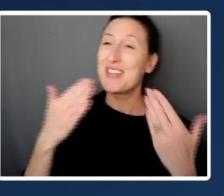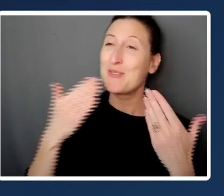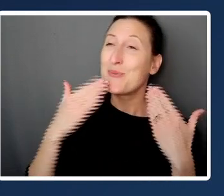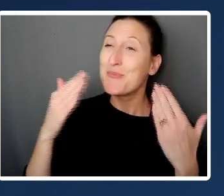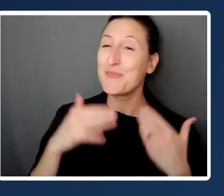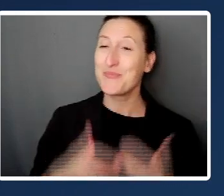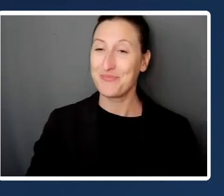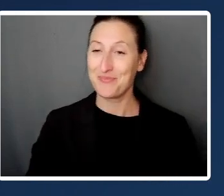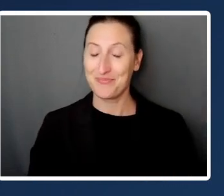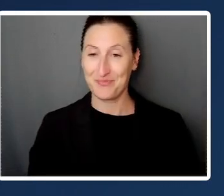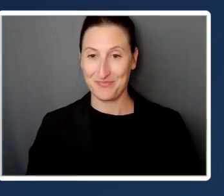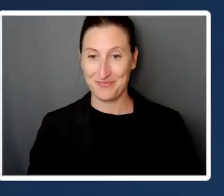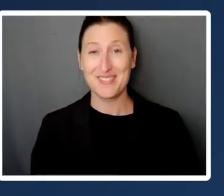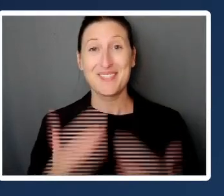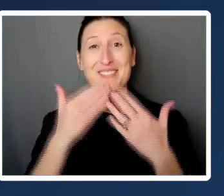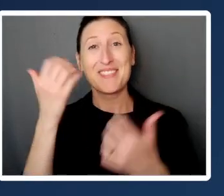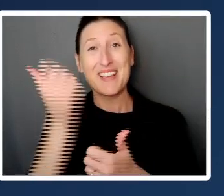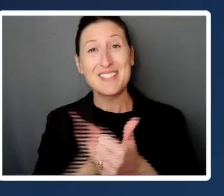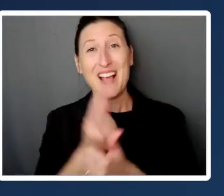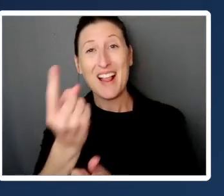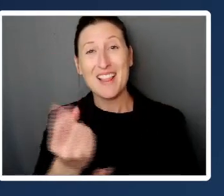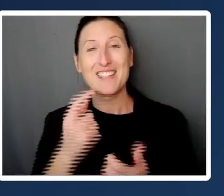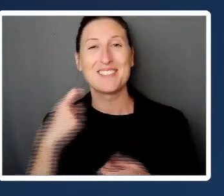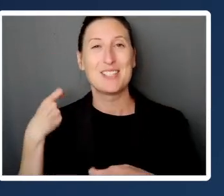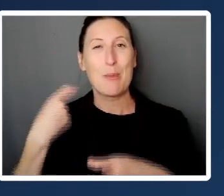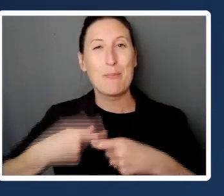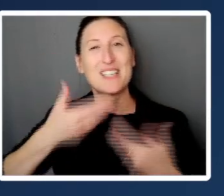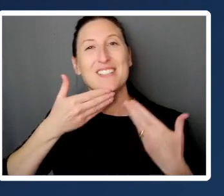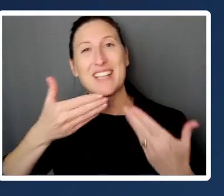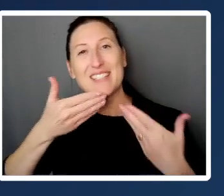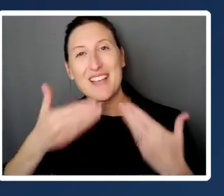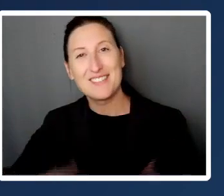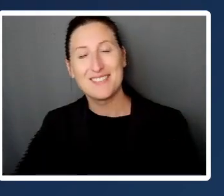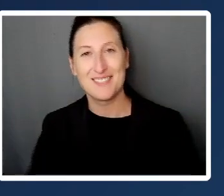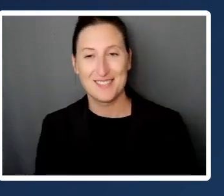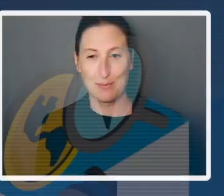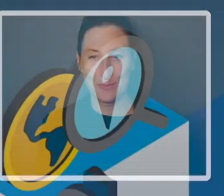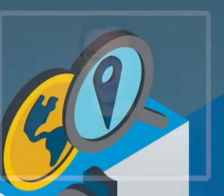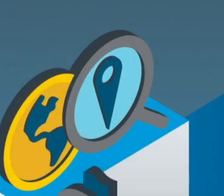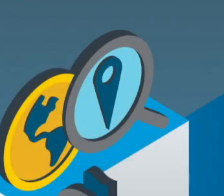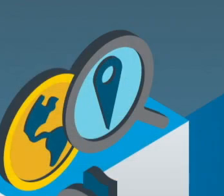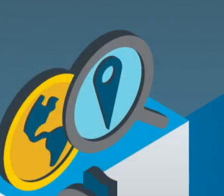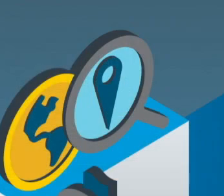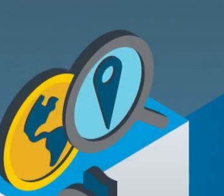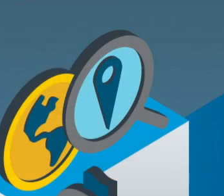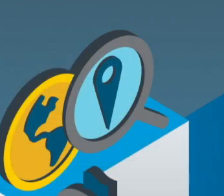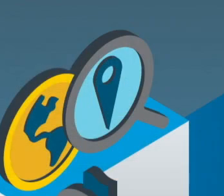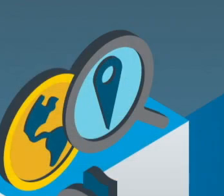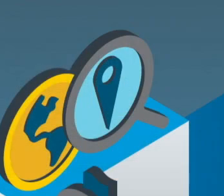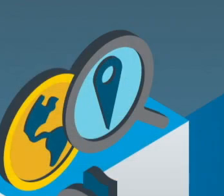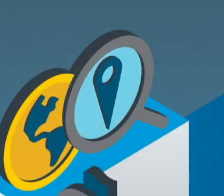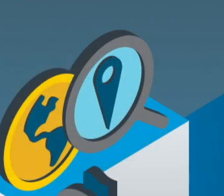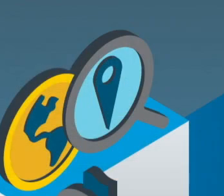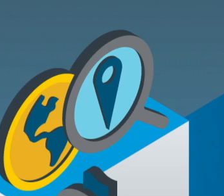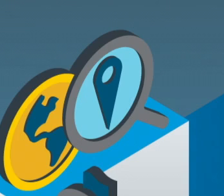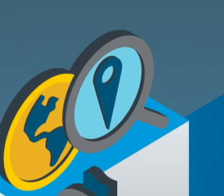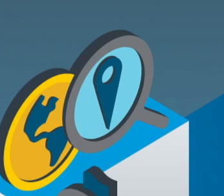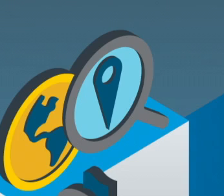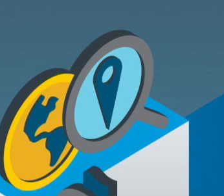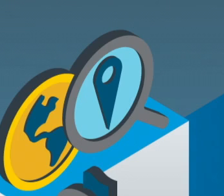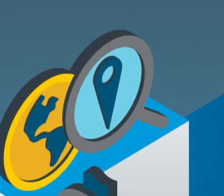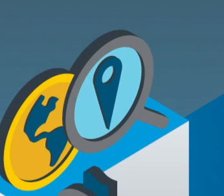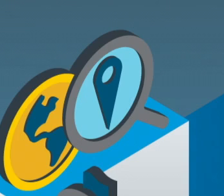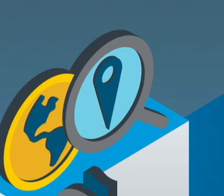Angela Barrera: Thanks, everyone. Gracias.